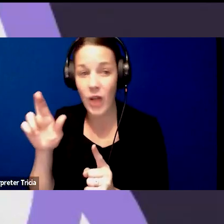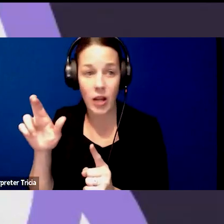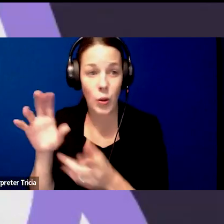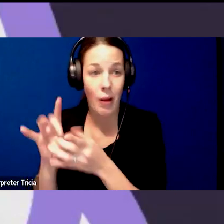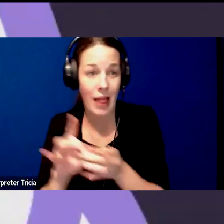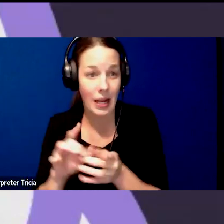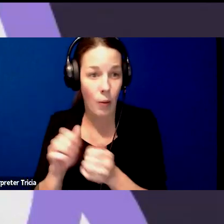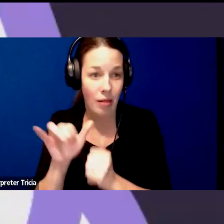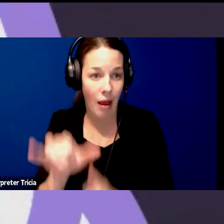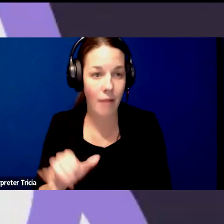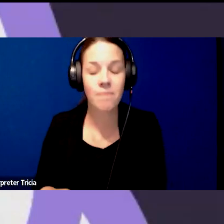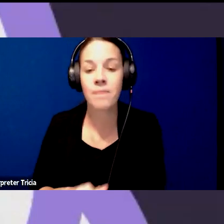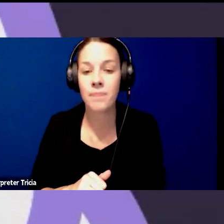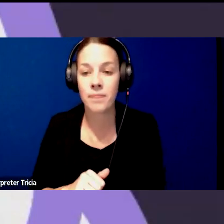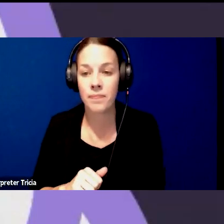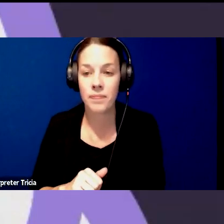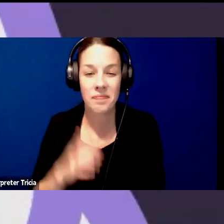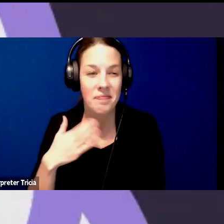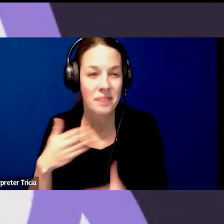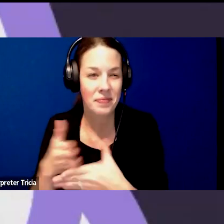So let me just share my screen.